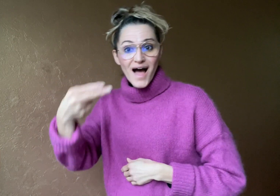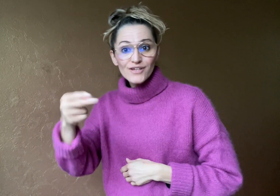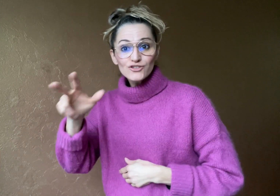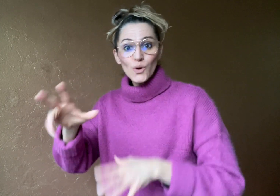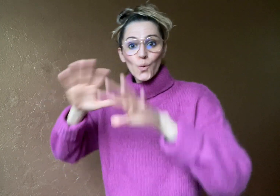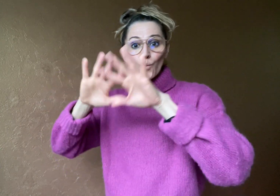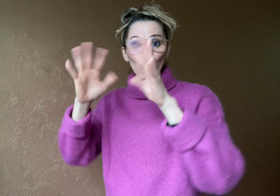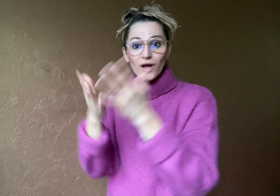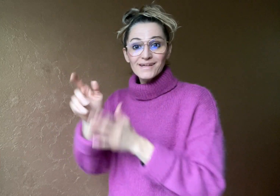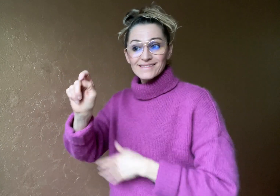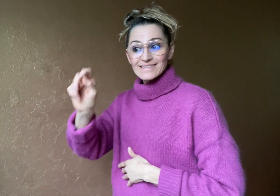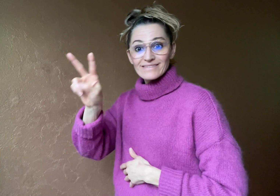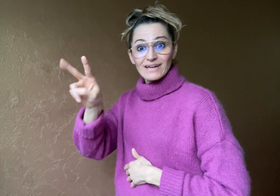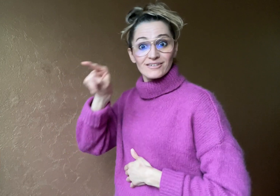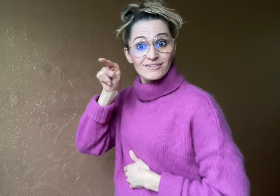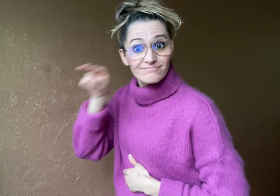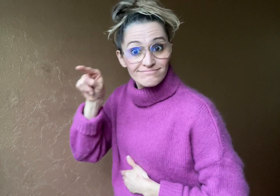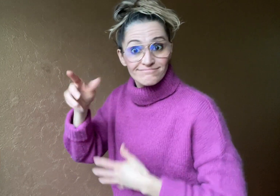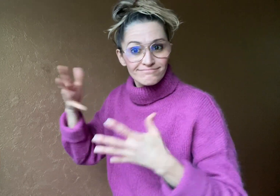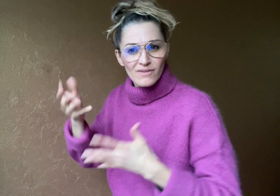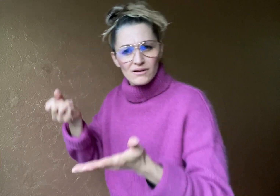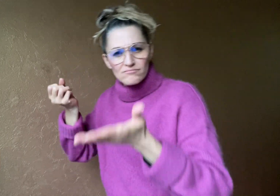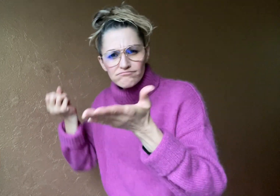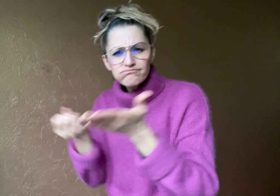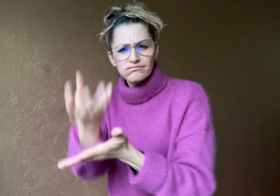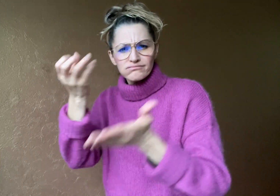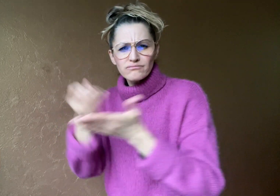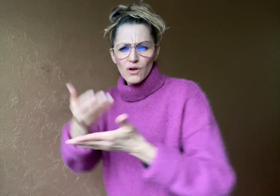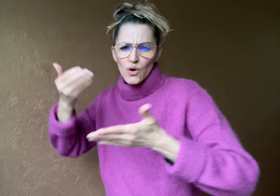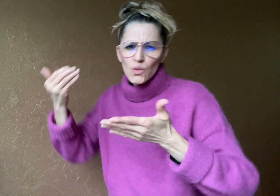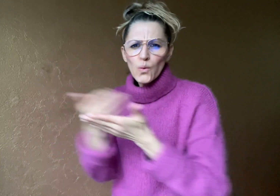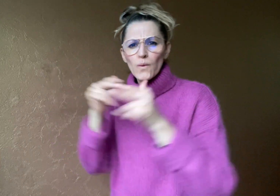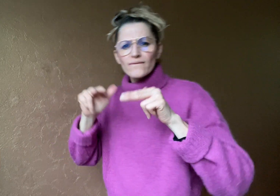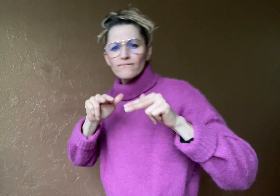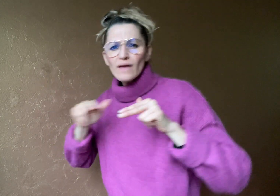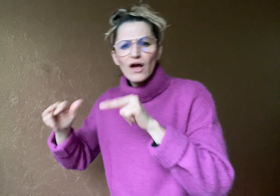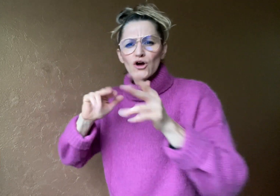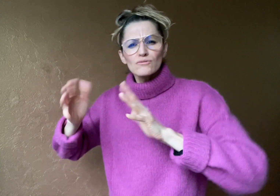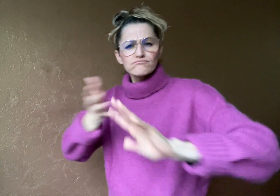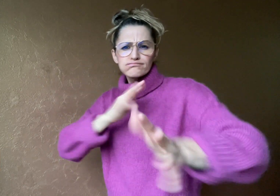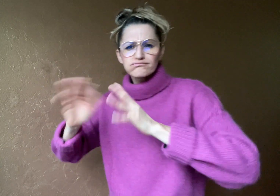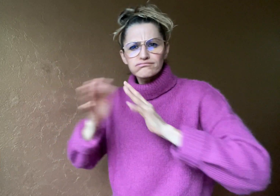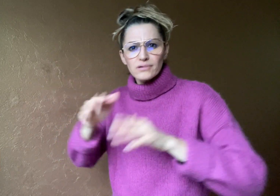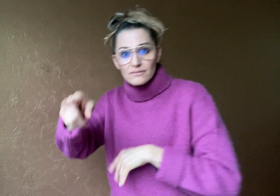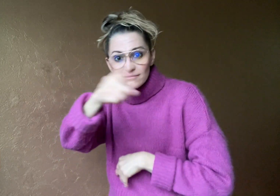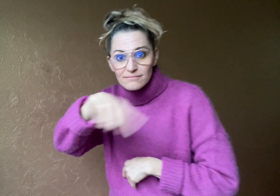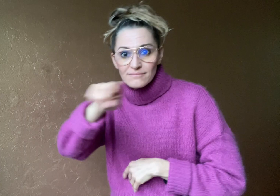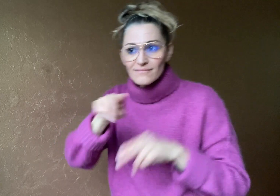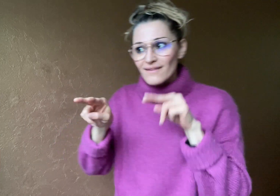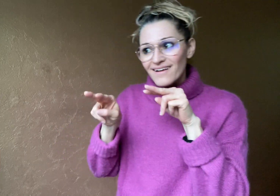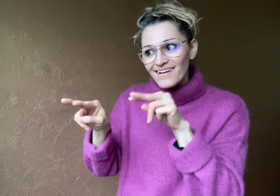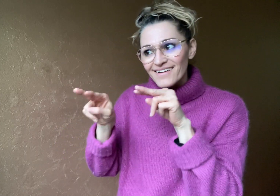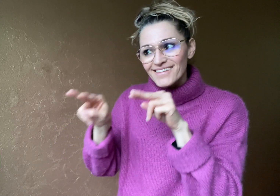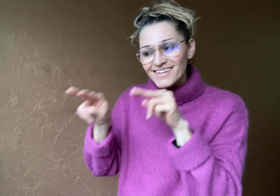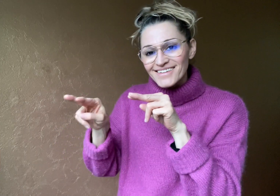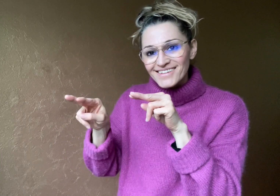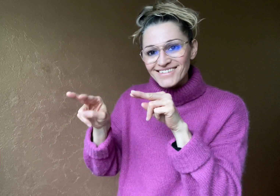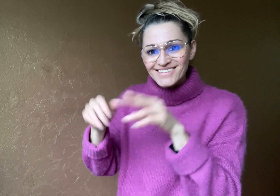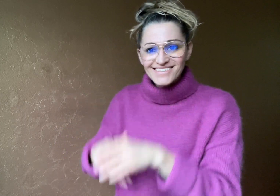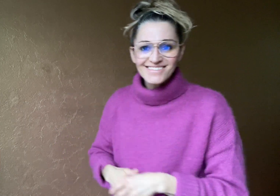H3 World TV to get new video updates!